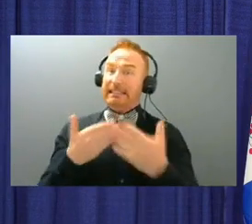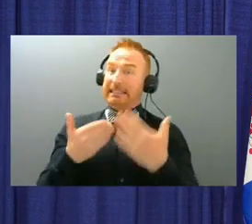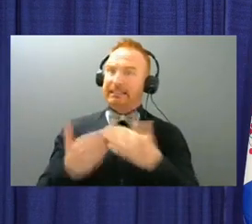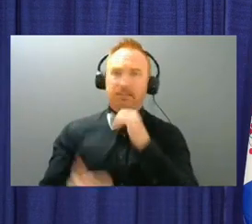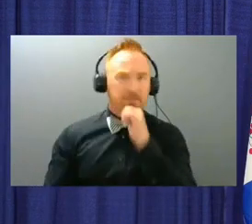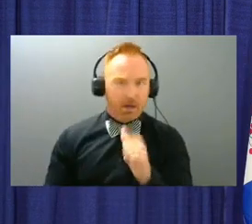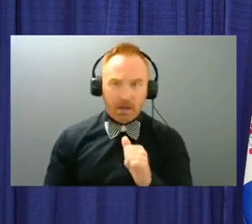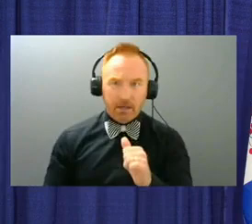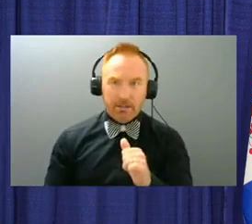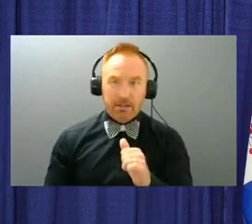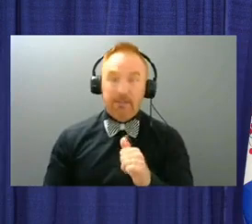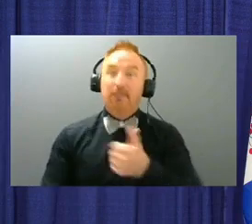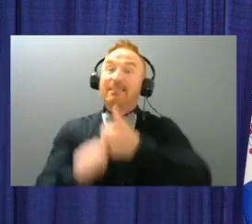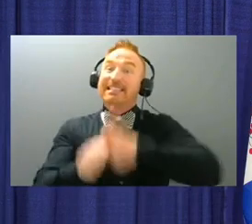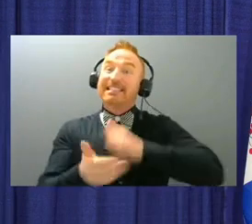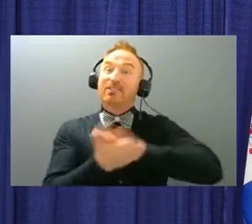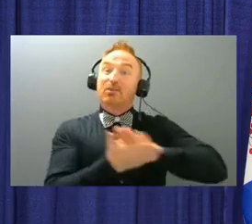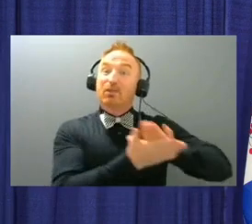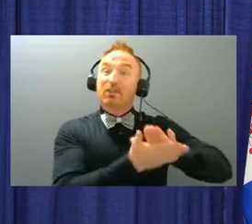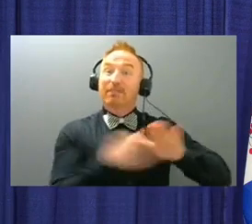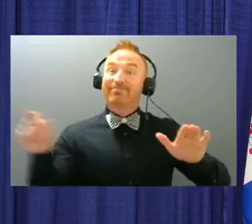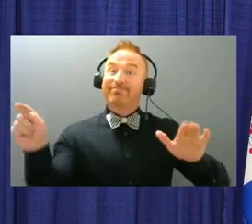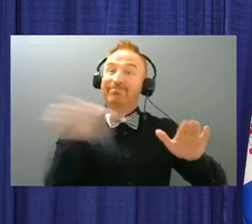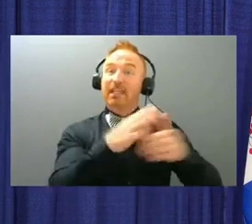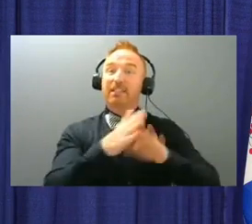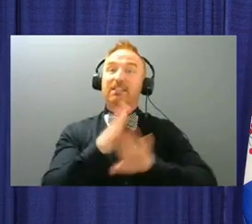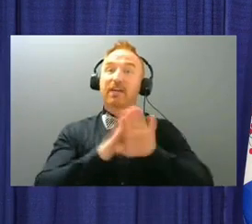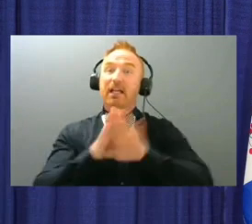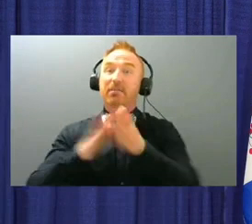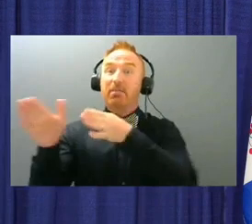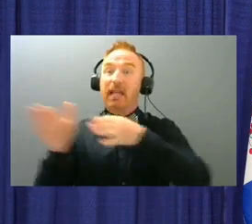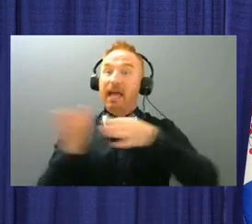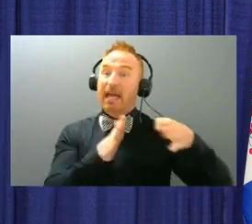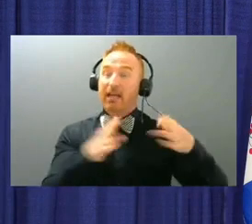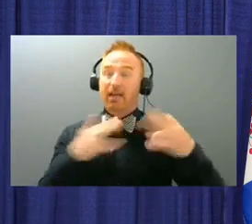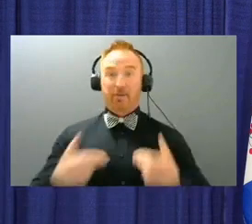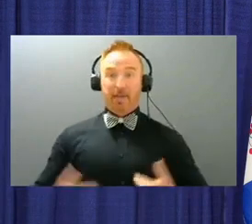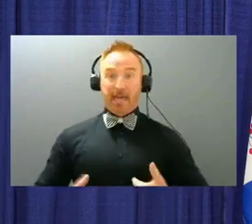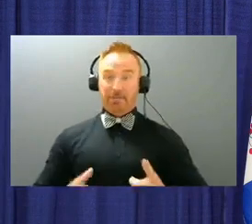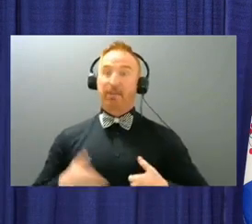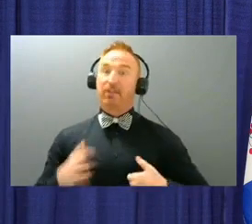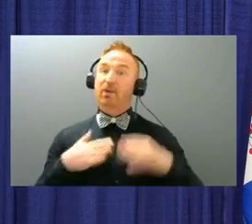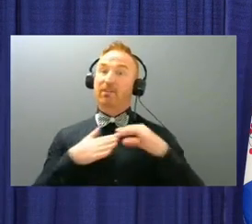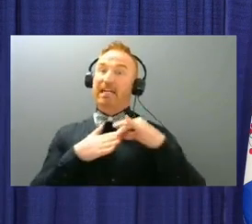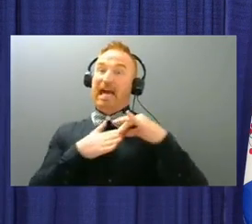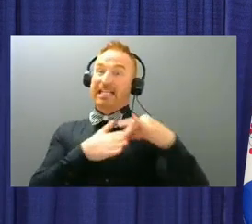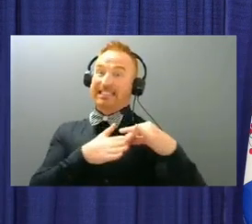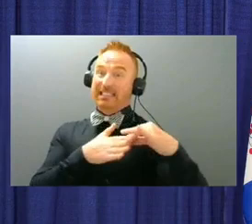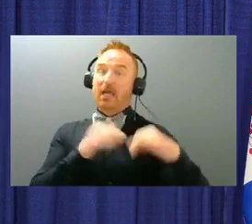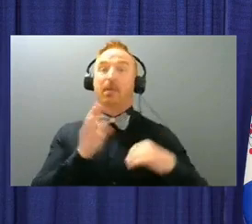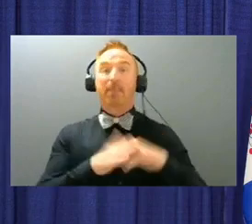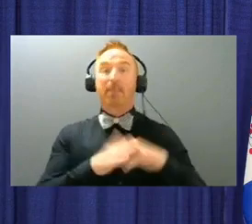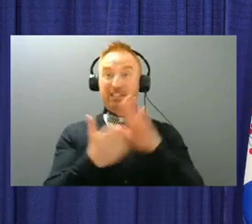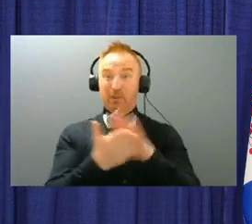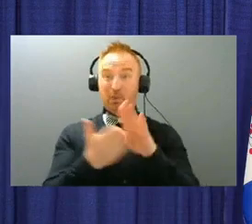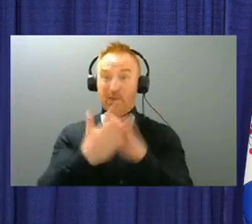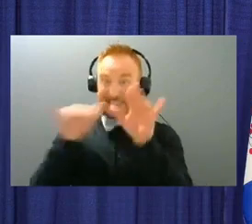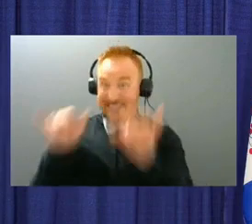Every school has developed a plan based on public health guidance and note what was schools look the same. That is good, and we will all